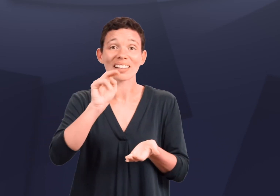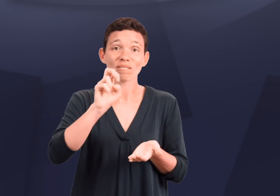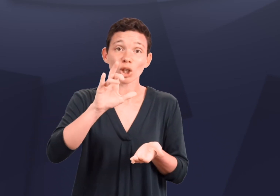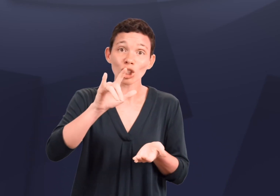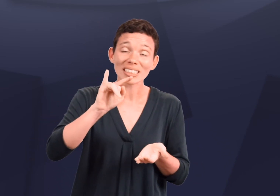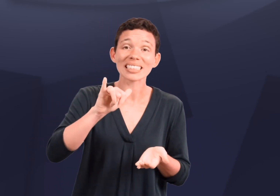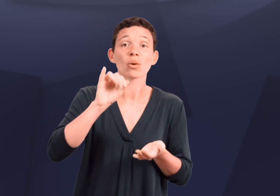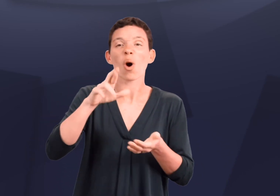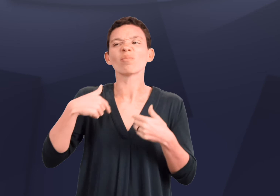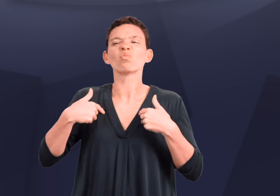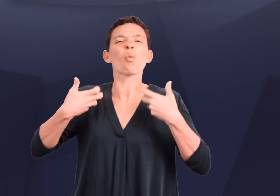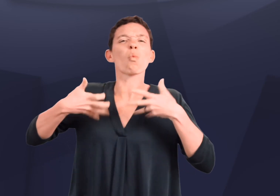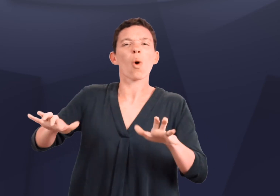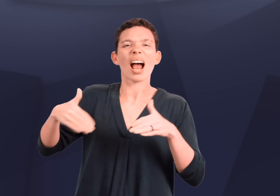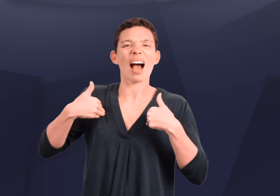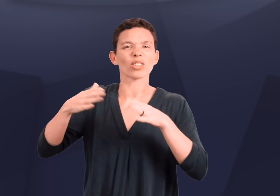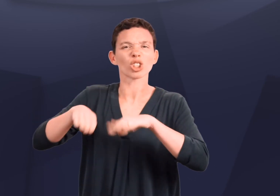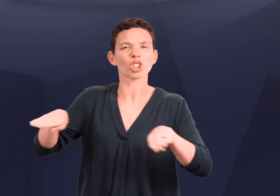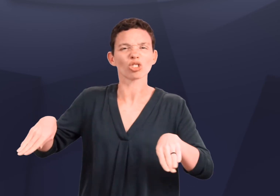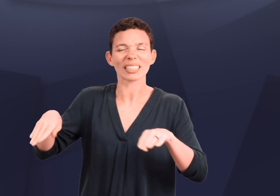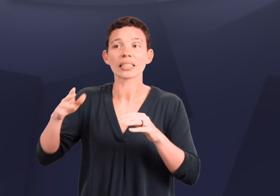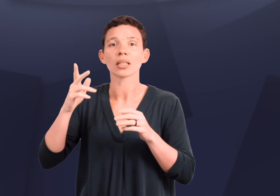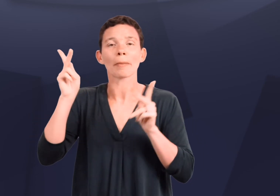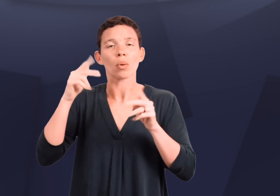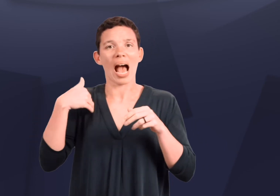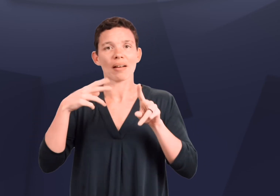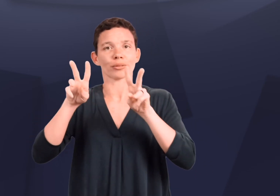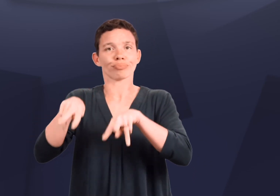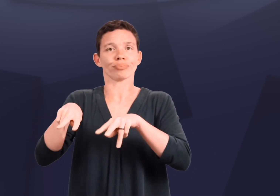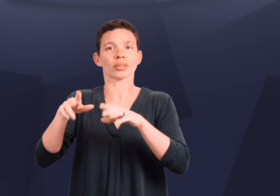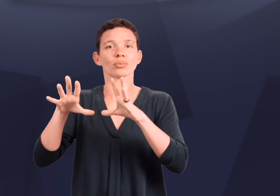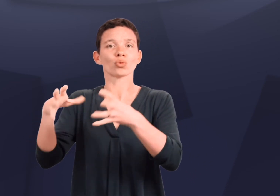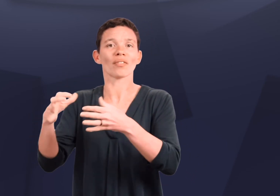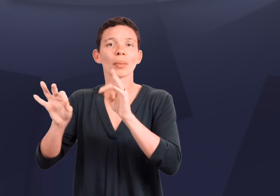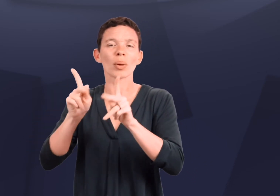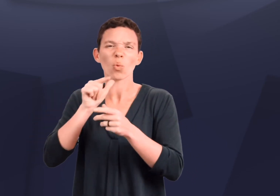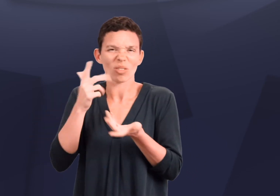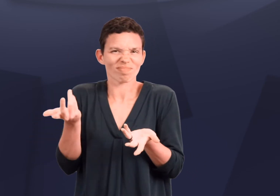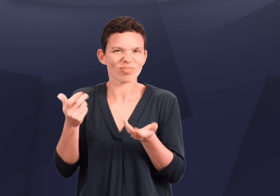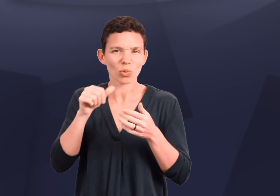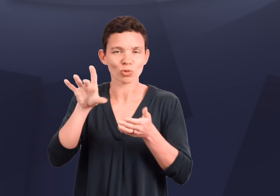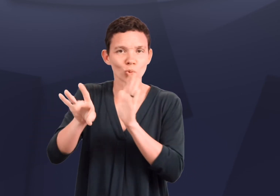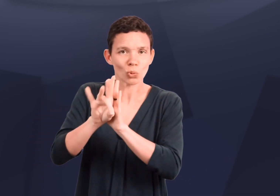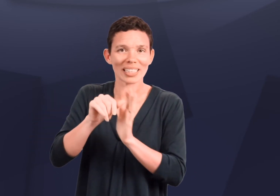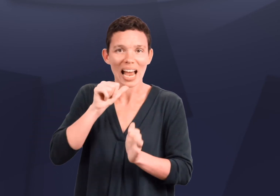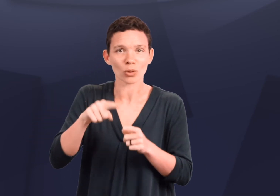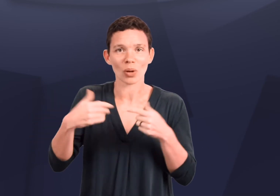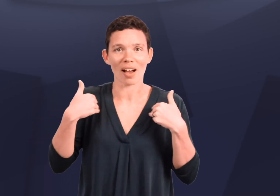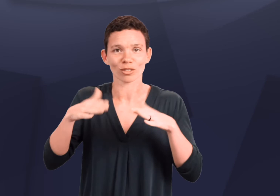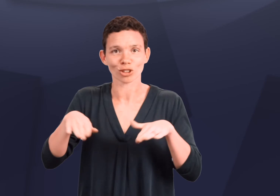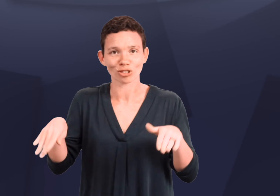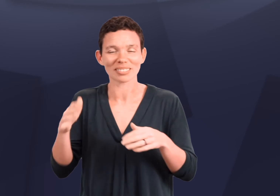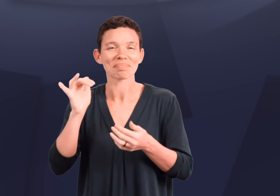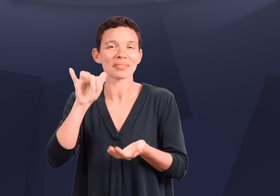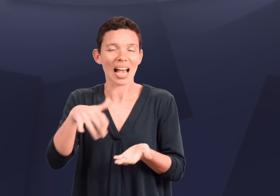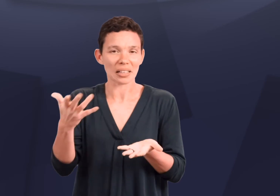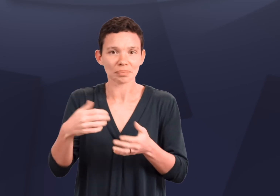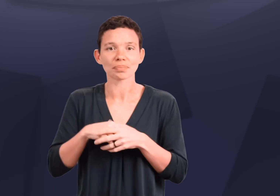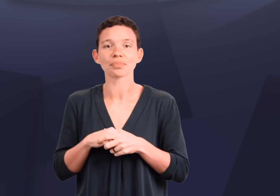Not conceiving children, either from infertility or making the personal choice to not have children is often looked down upon by our society.